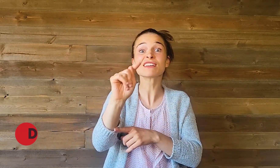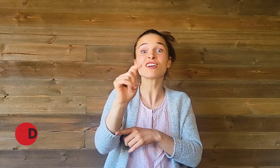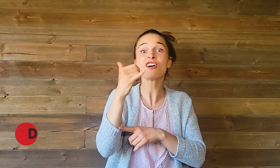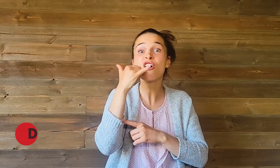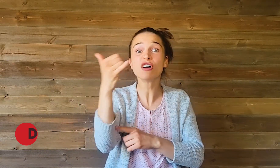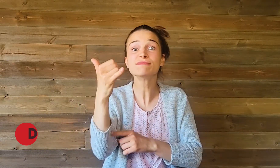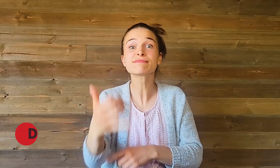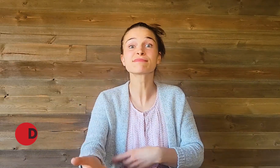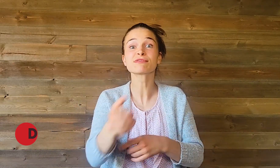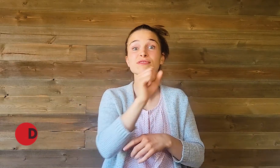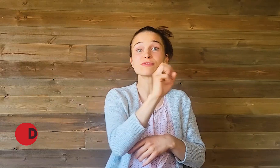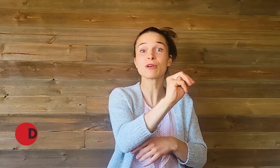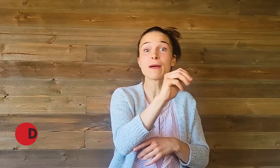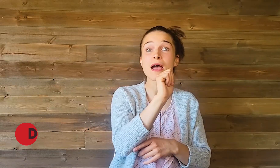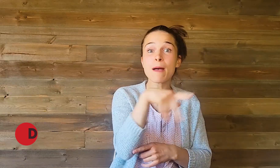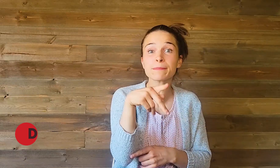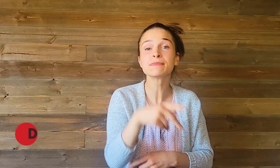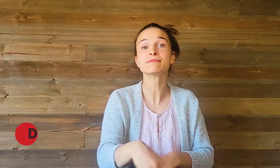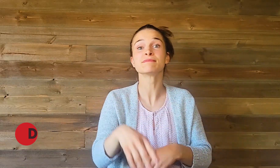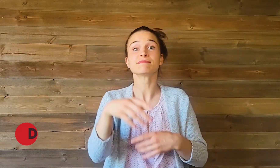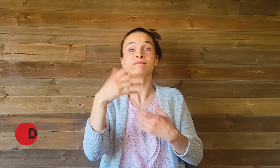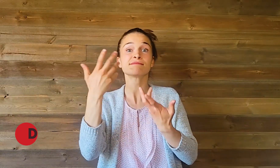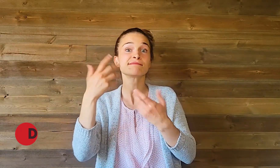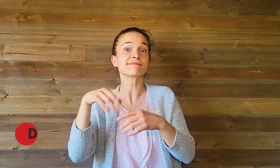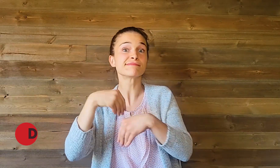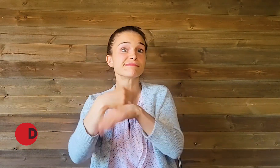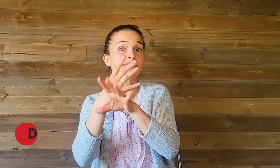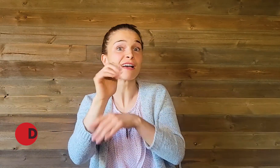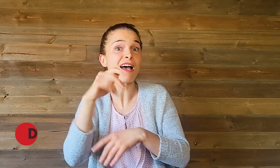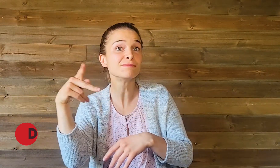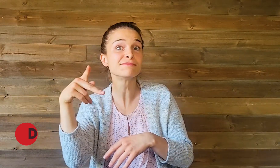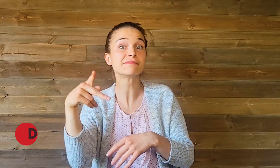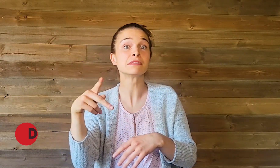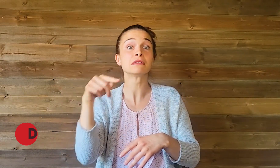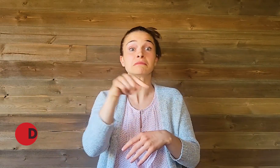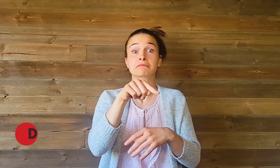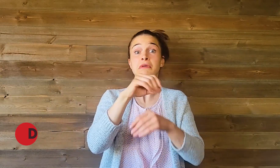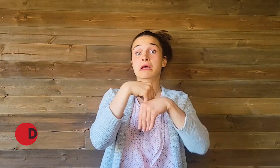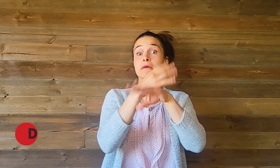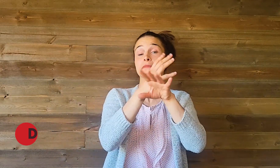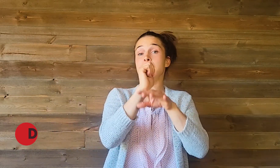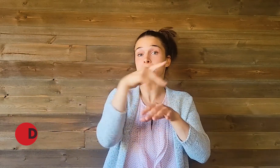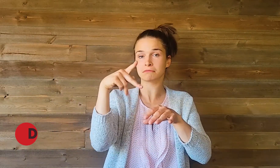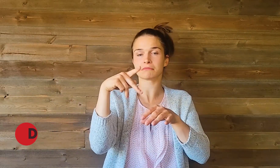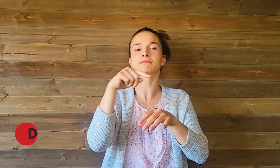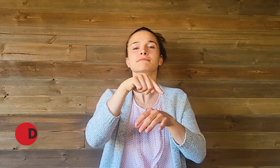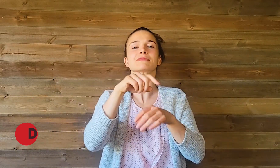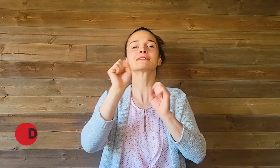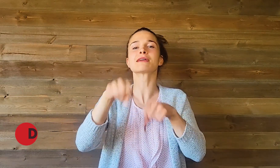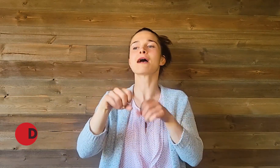FaceTime calls, social media apps, video conferencing apps with auto attribution